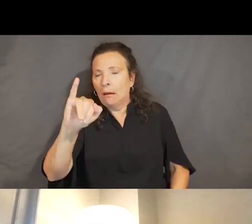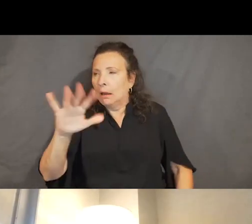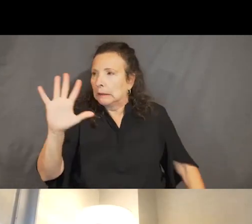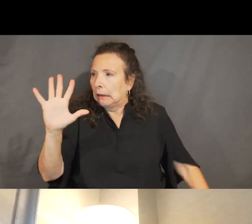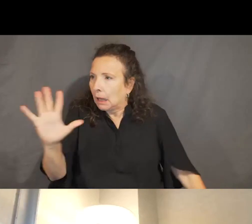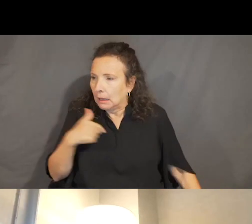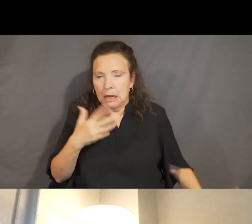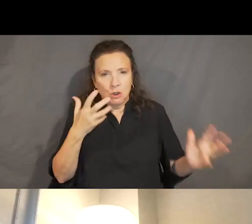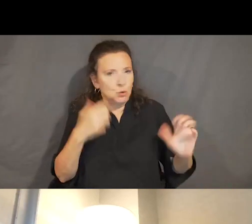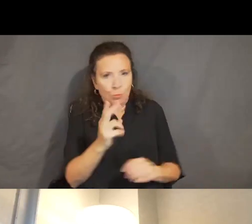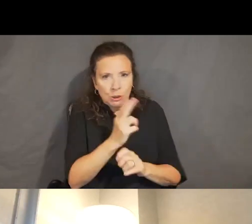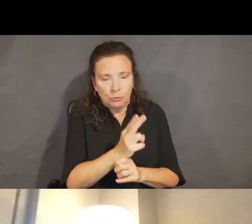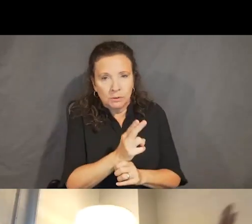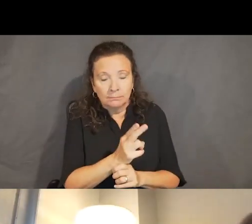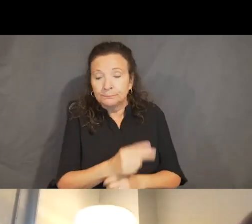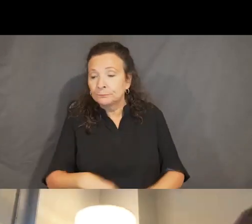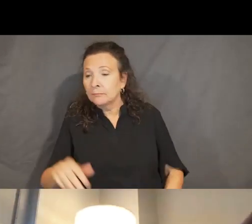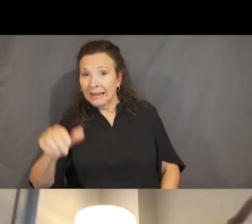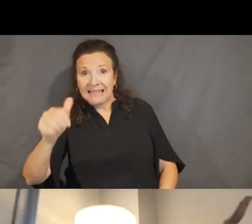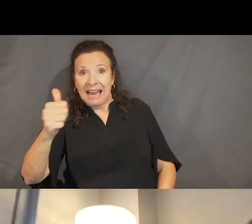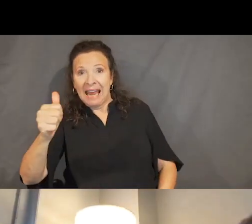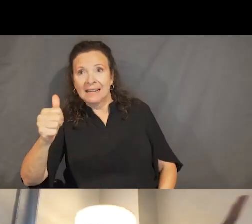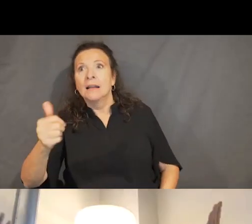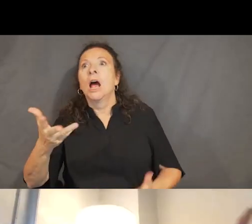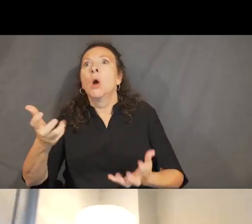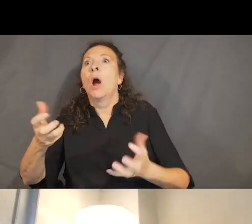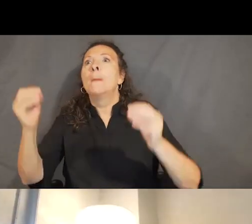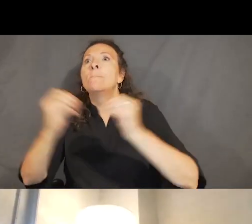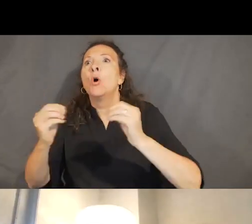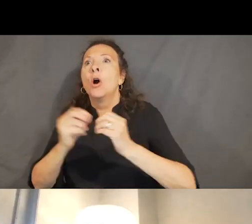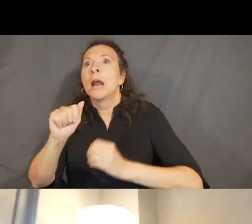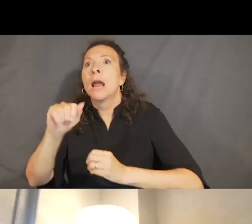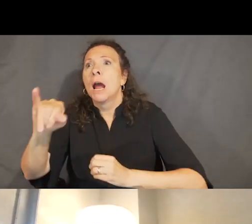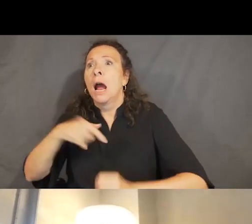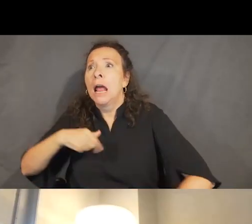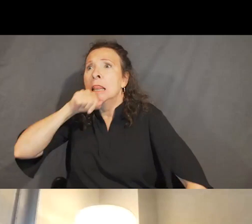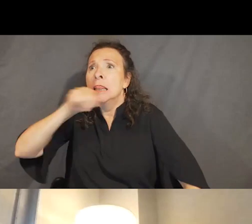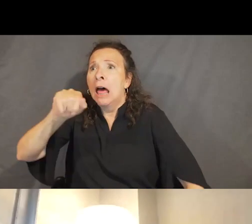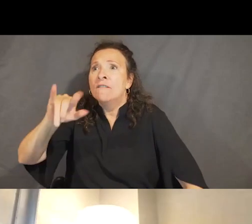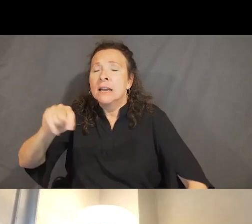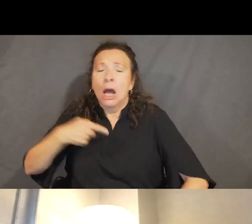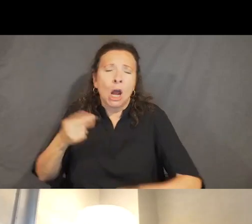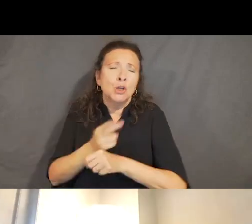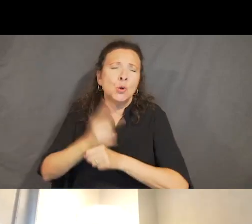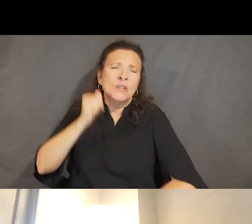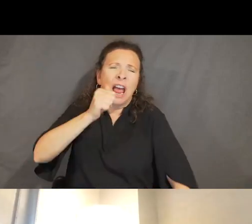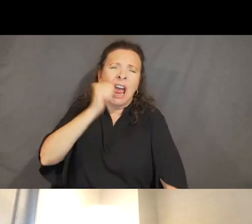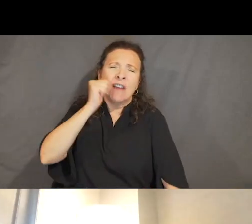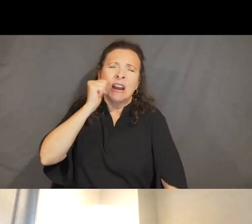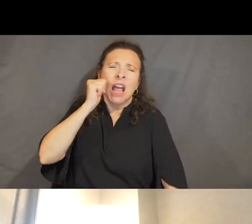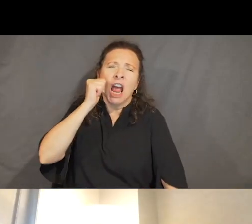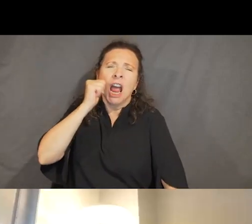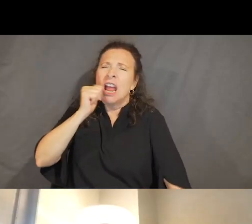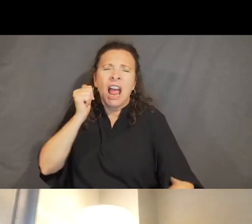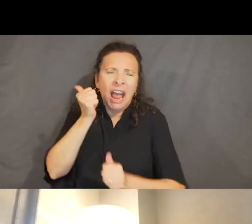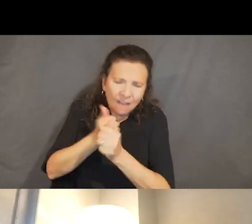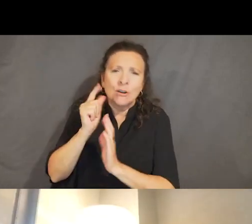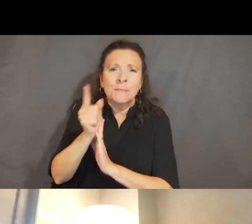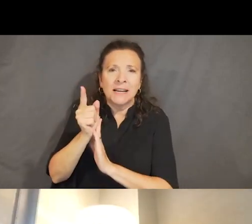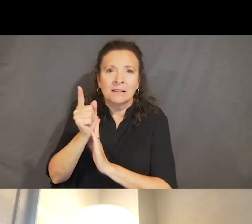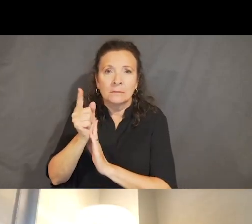and 10 is, give me more, I love AI, and I use it every minute of every day, how comfortable